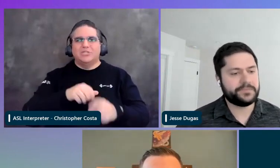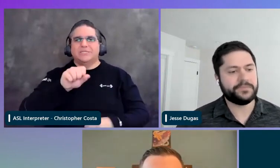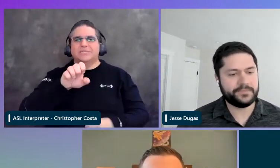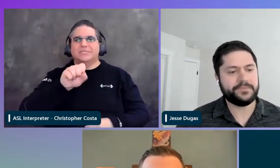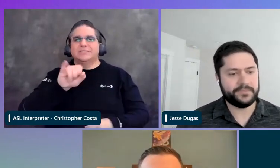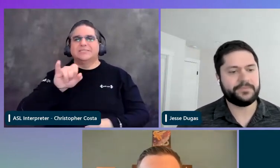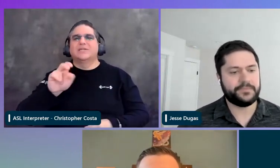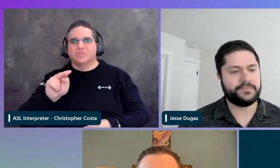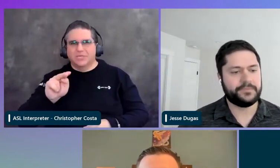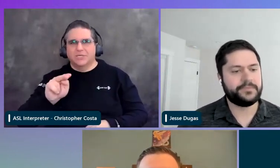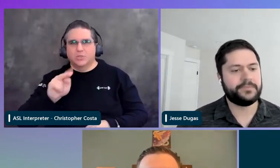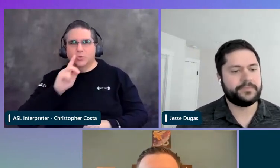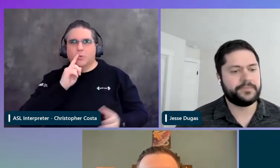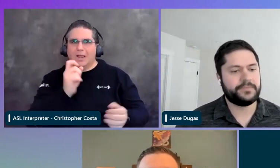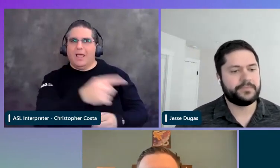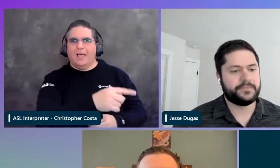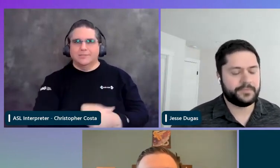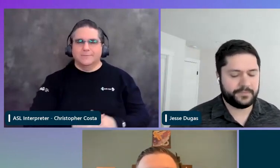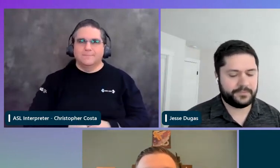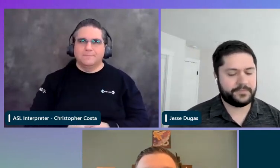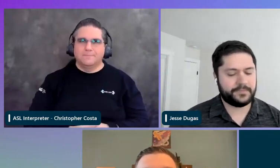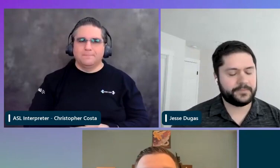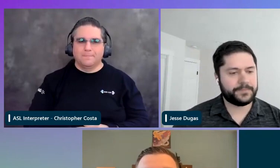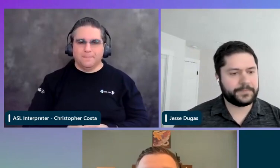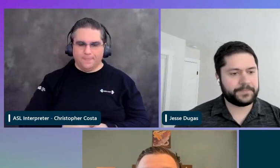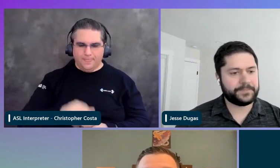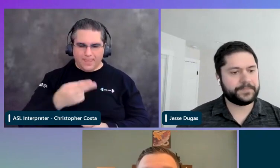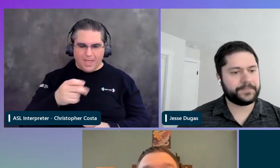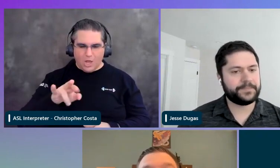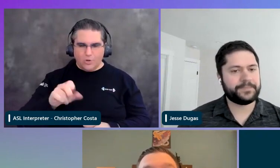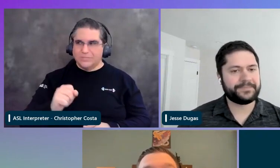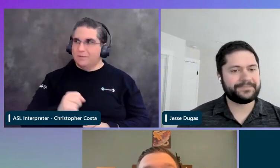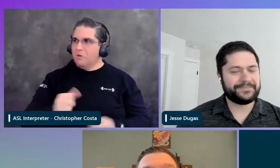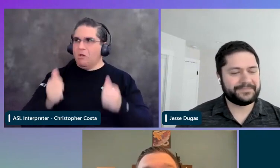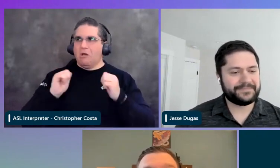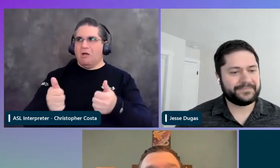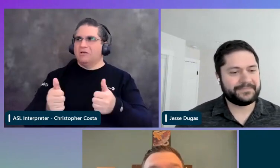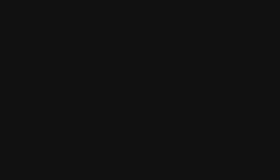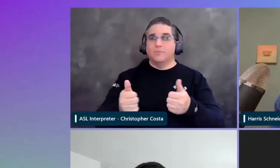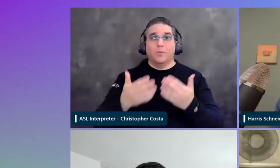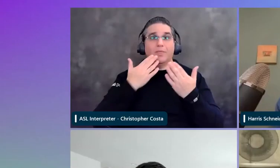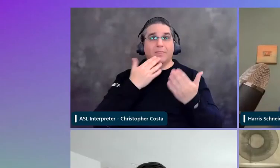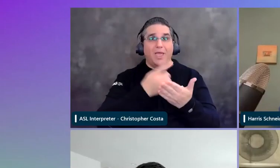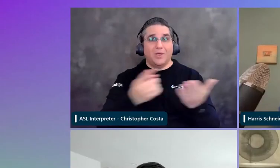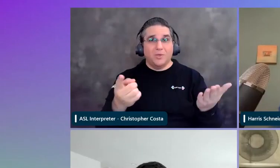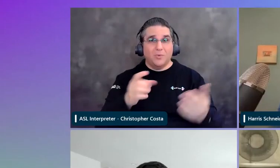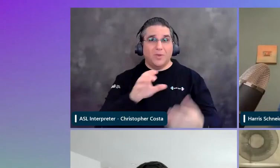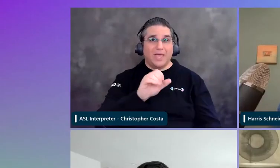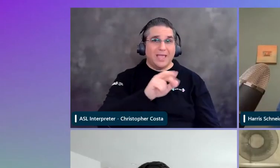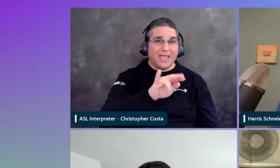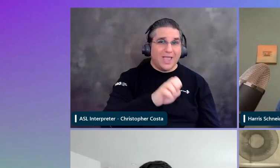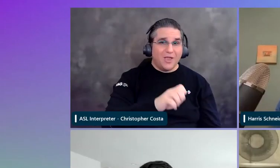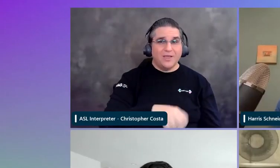moment. Um, awesome. Well, thank you to Kari and Jesse. Um, this